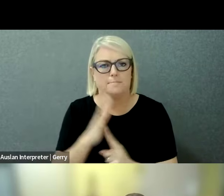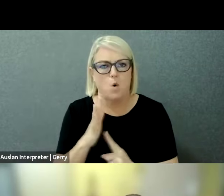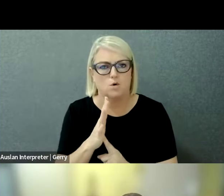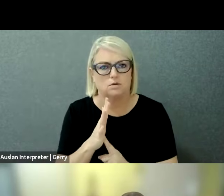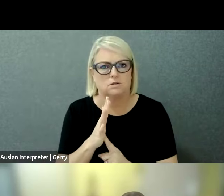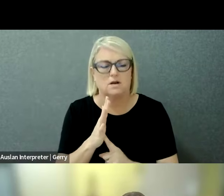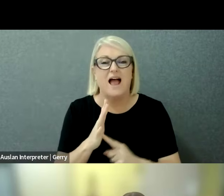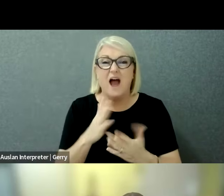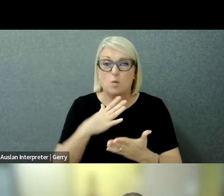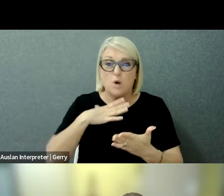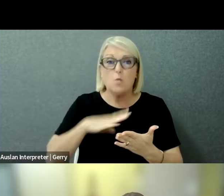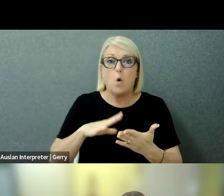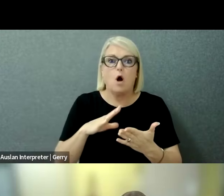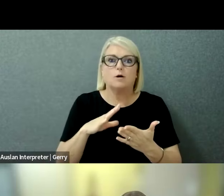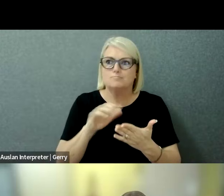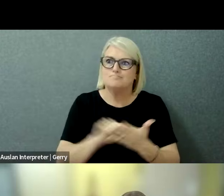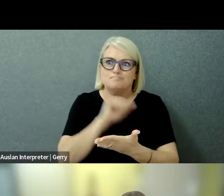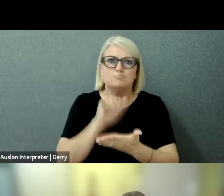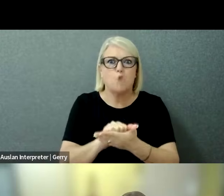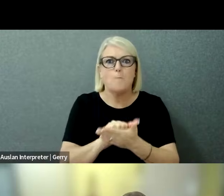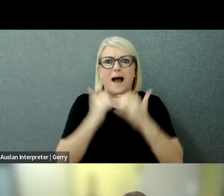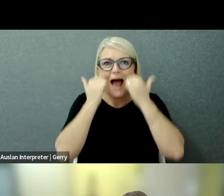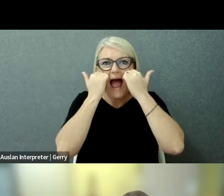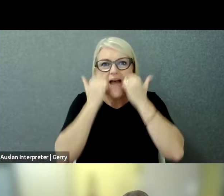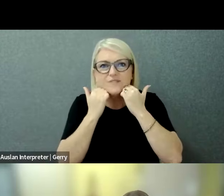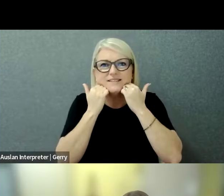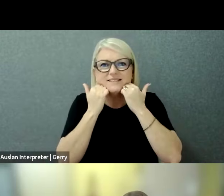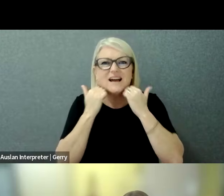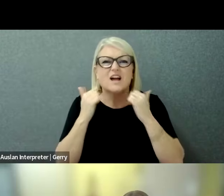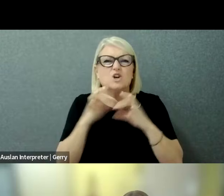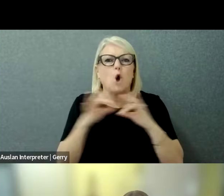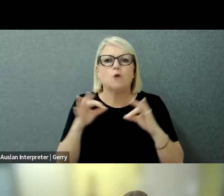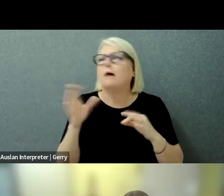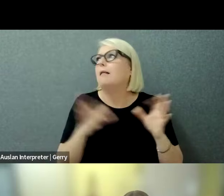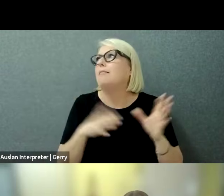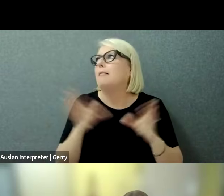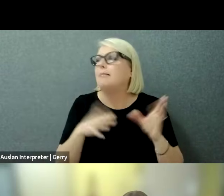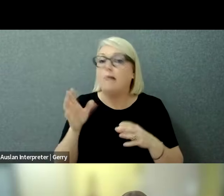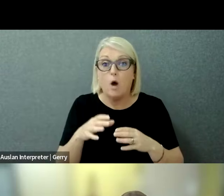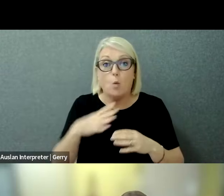but it is actually proper evidence-based stuff? How do you do that proportionate universalism